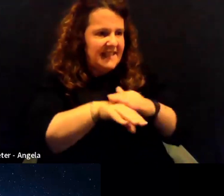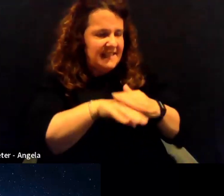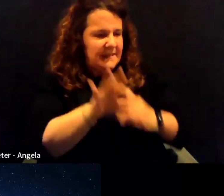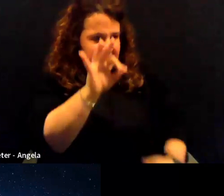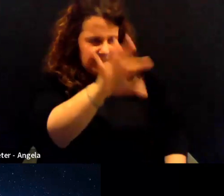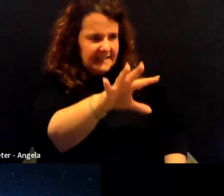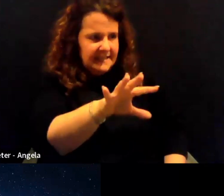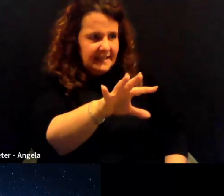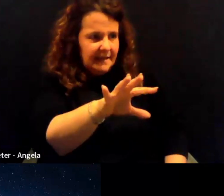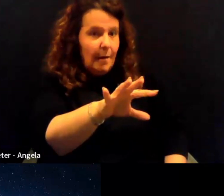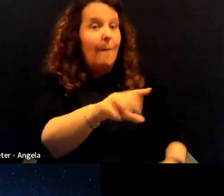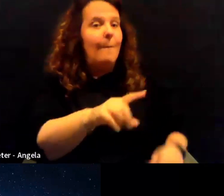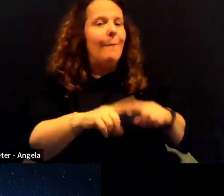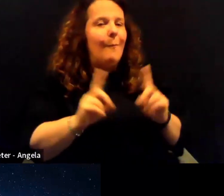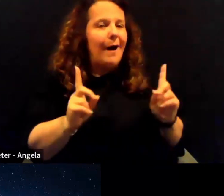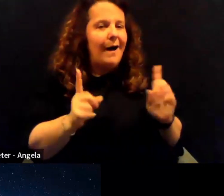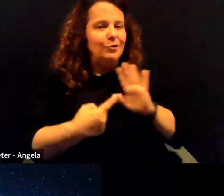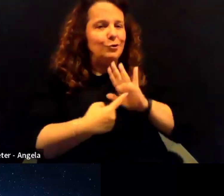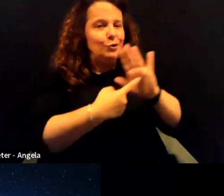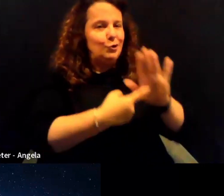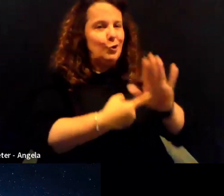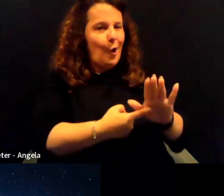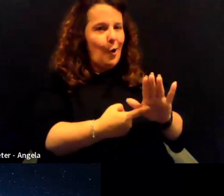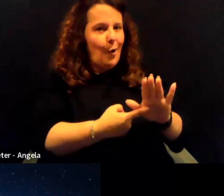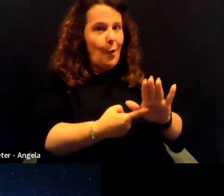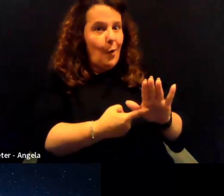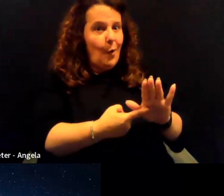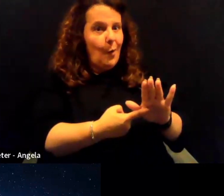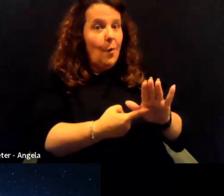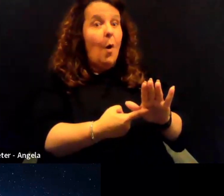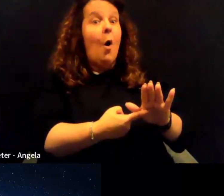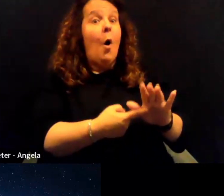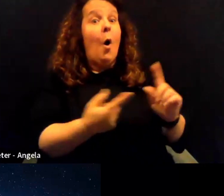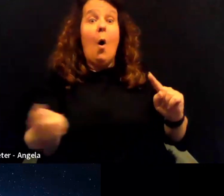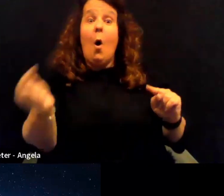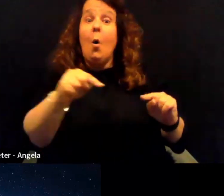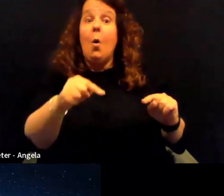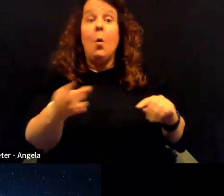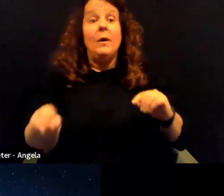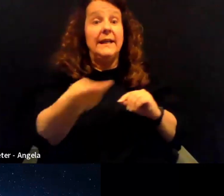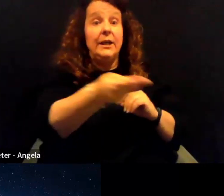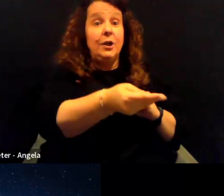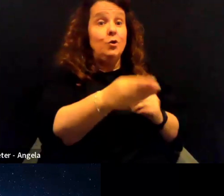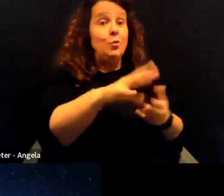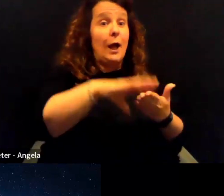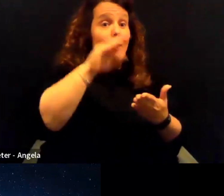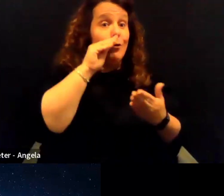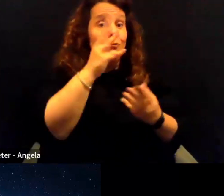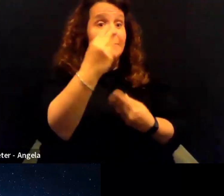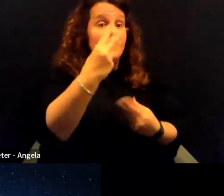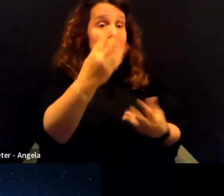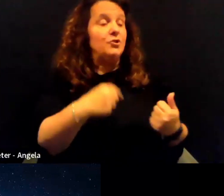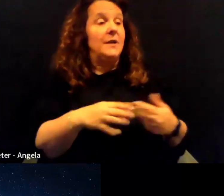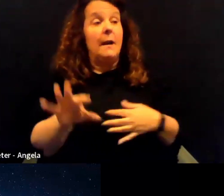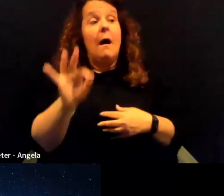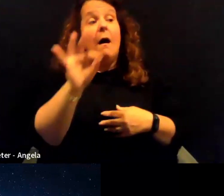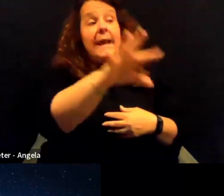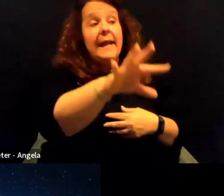If you're framing it the way you just framed it, there's, there's like, oh, wow, here's an opportunity to learn. Here's an opportunity to make a different, to